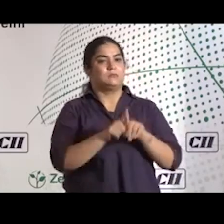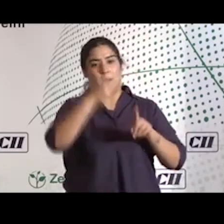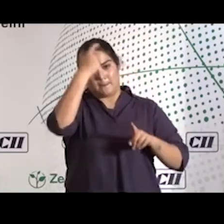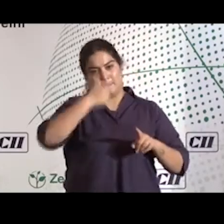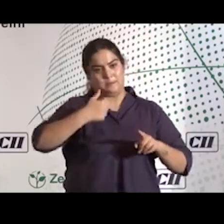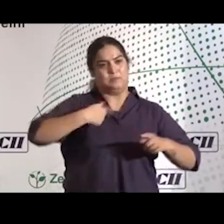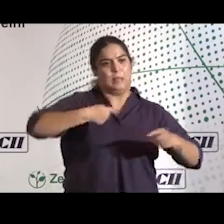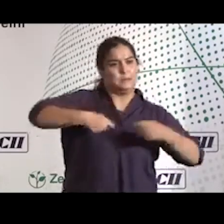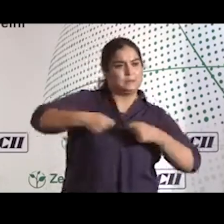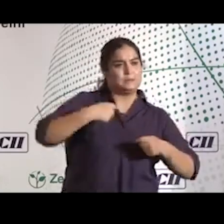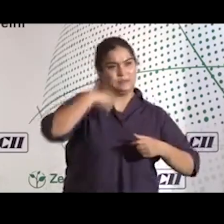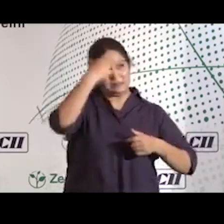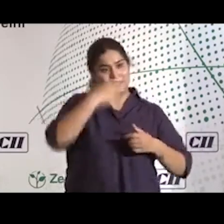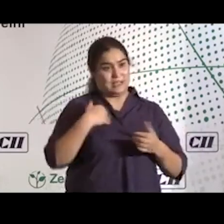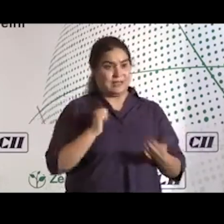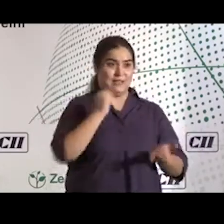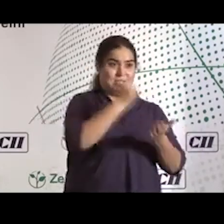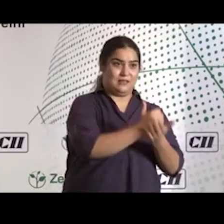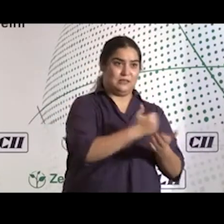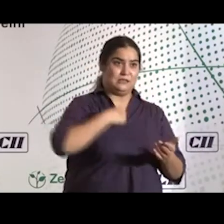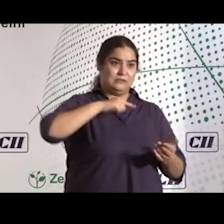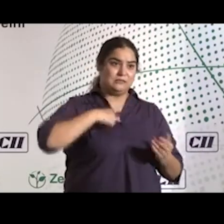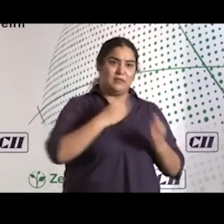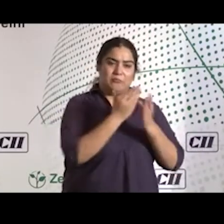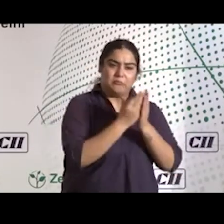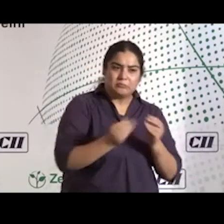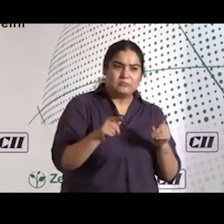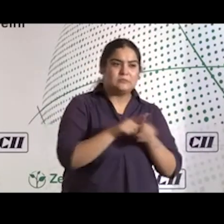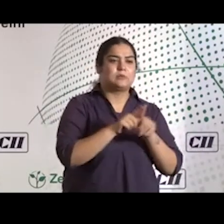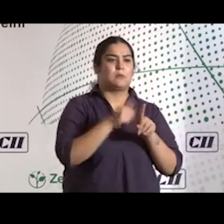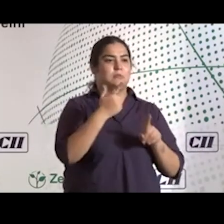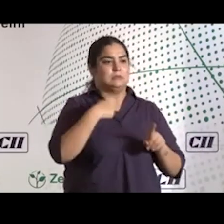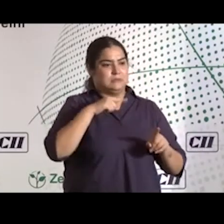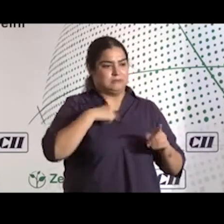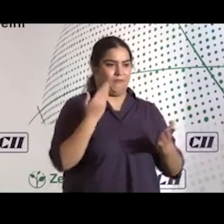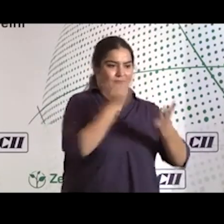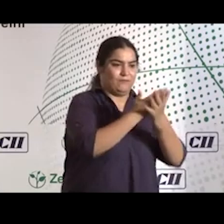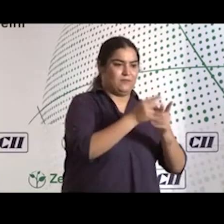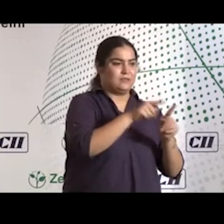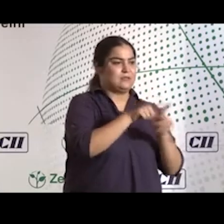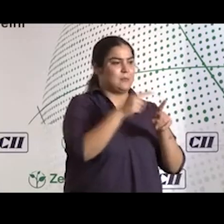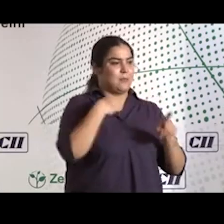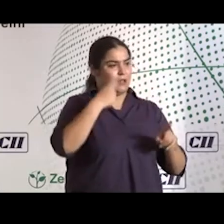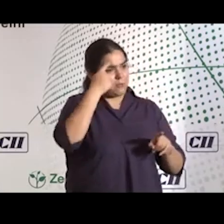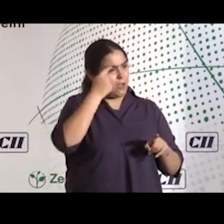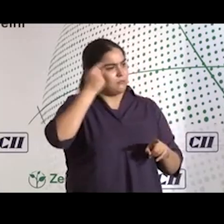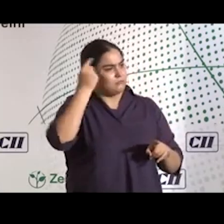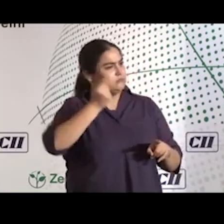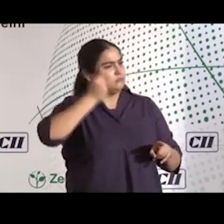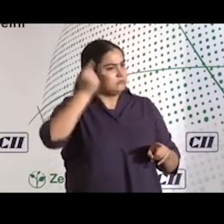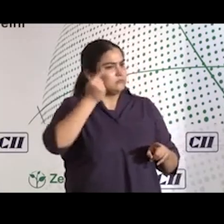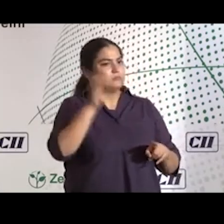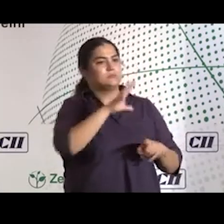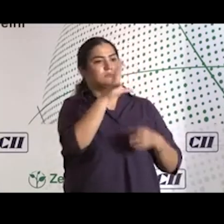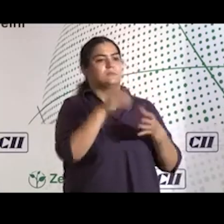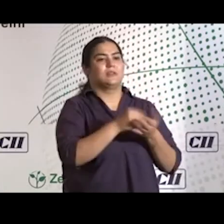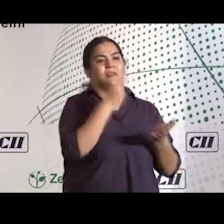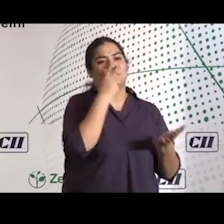mindset to pick it up and then create a sustainable, potentially sustainable startup? I think if we can manage this,